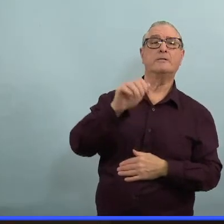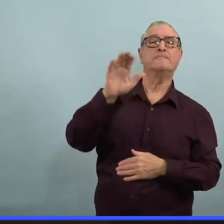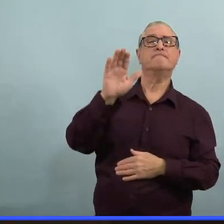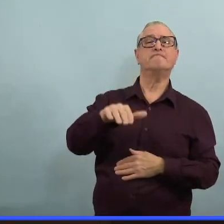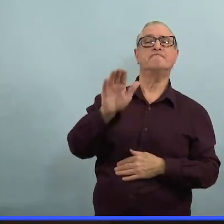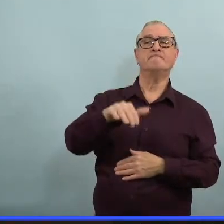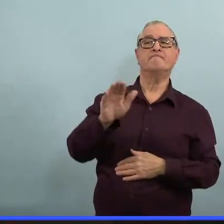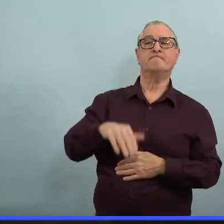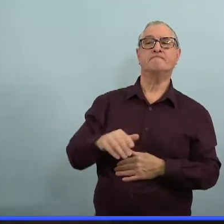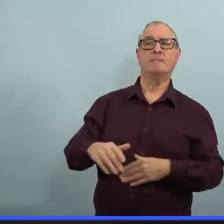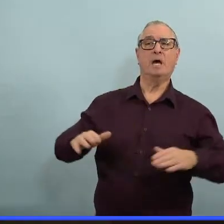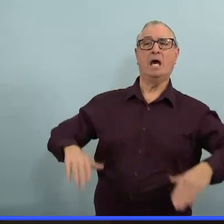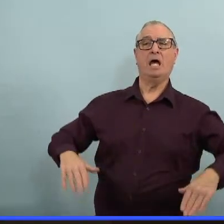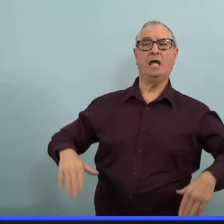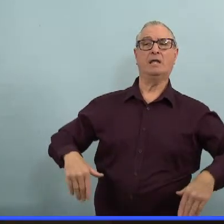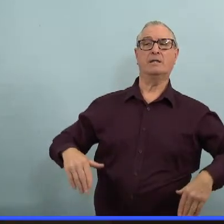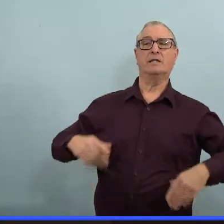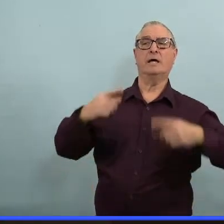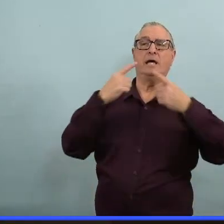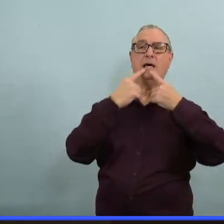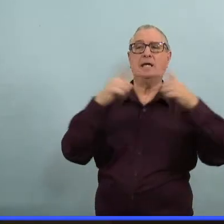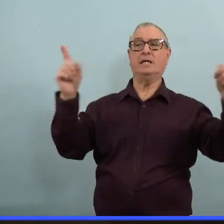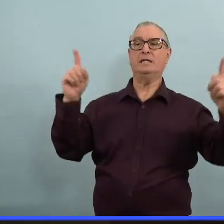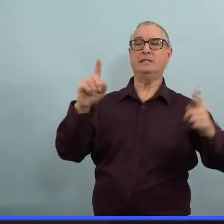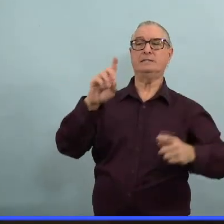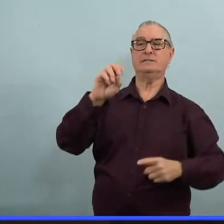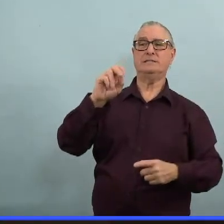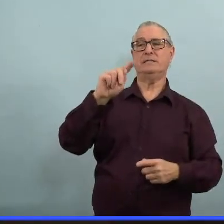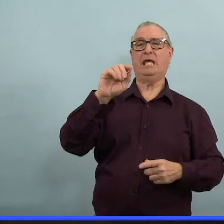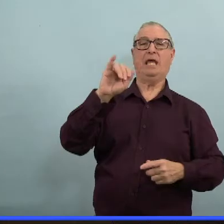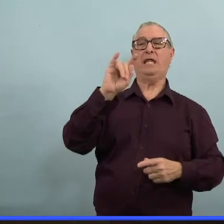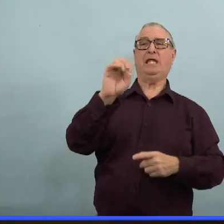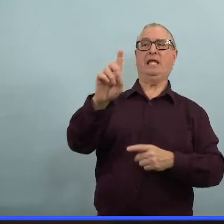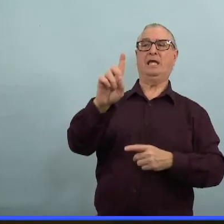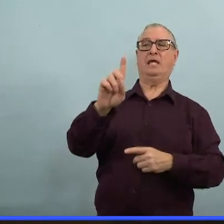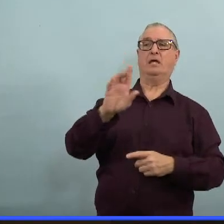after they were sold there was no disclosure or statement filed saying that you had disposed of